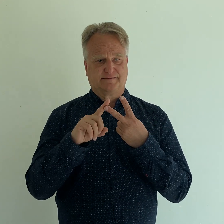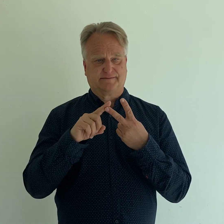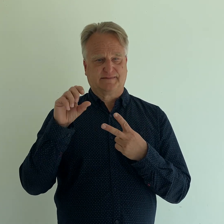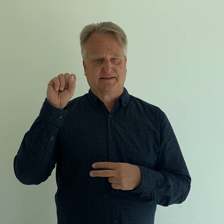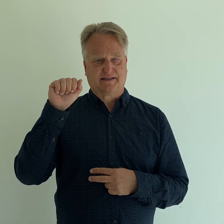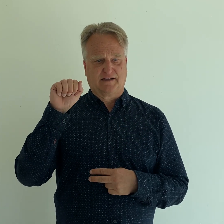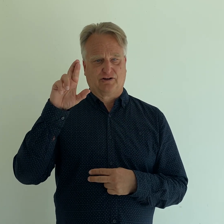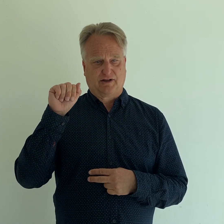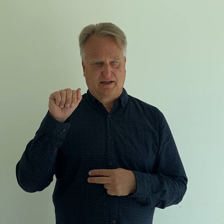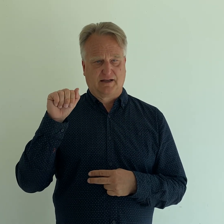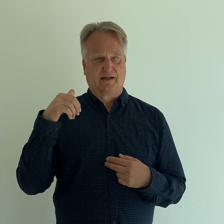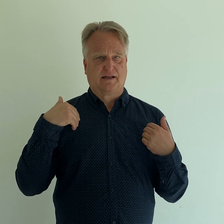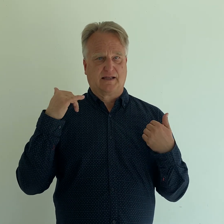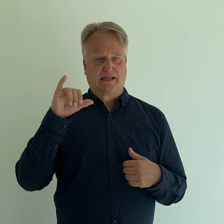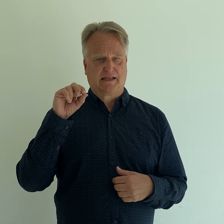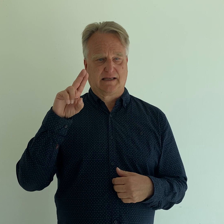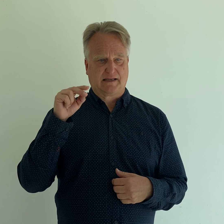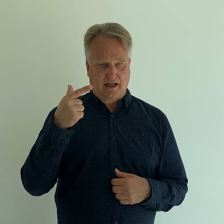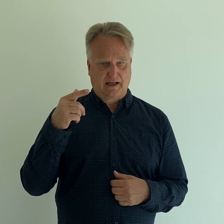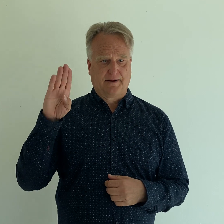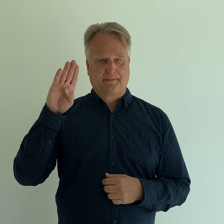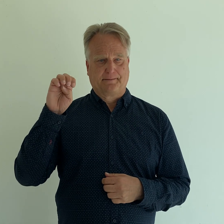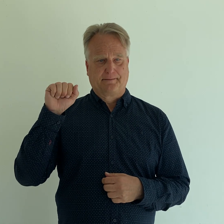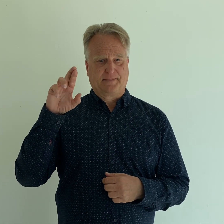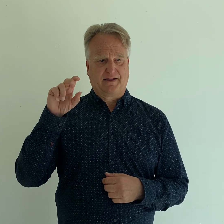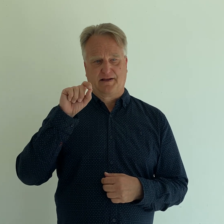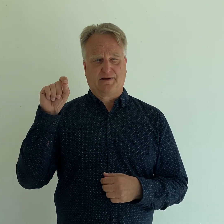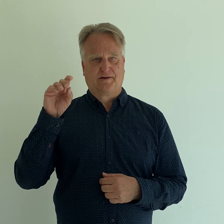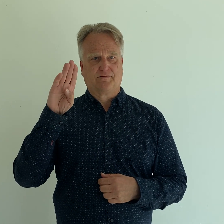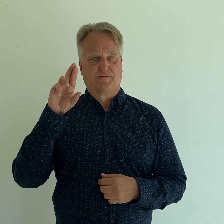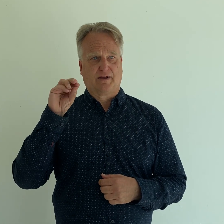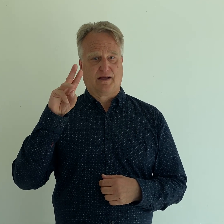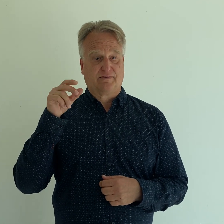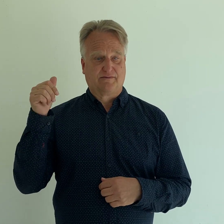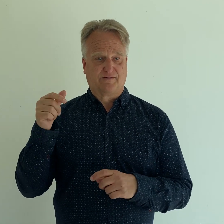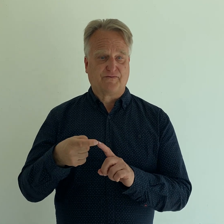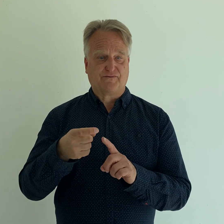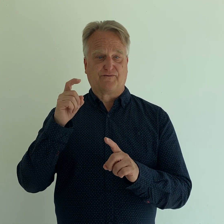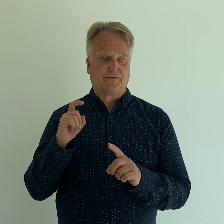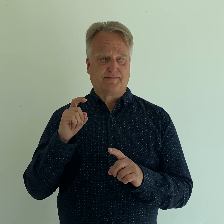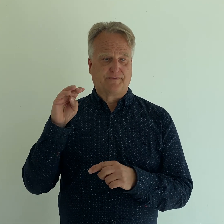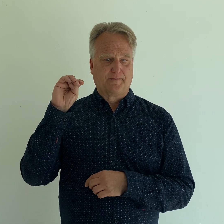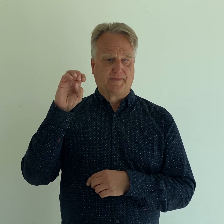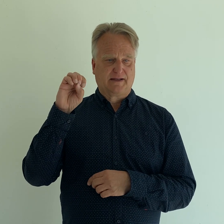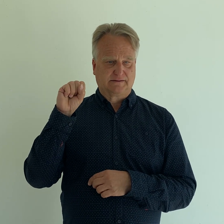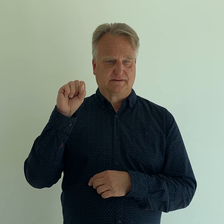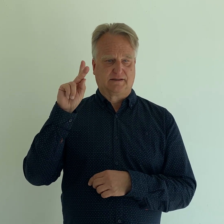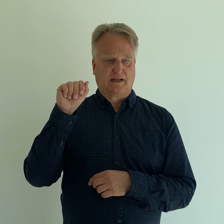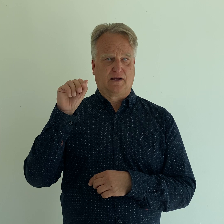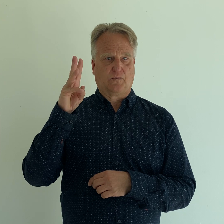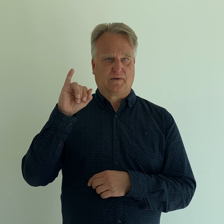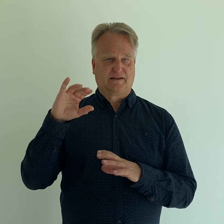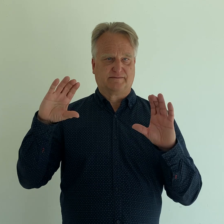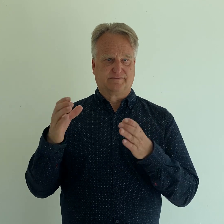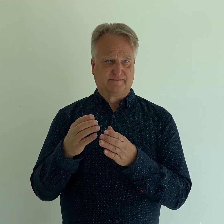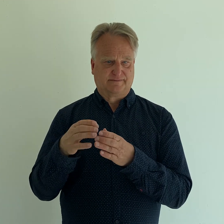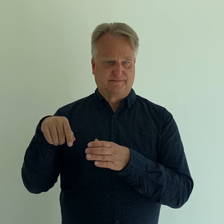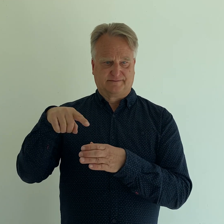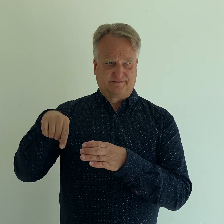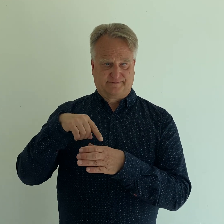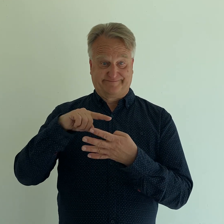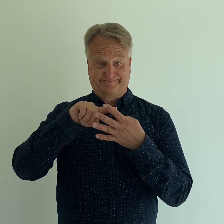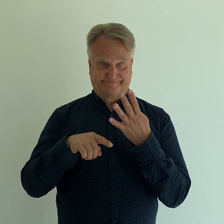Sarah Young Bear-Brown of Meskawi Settlement prepared this section.